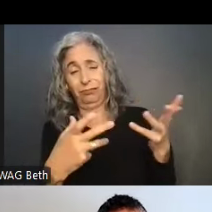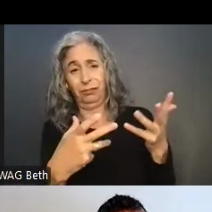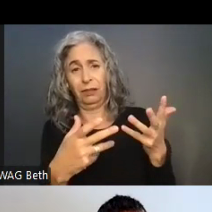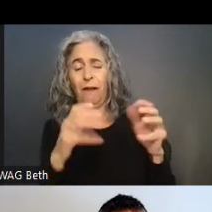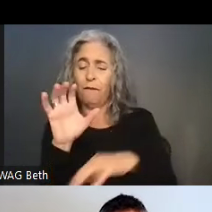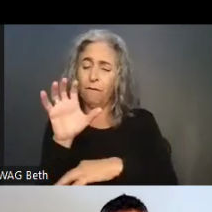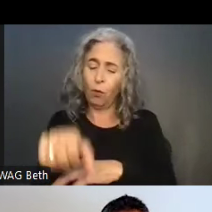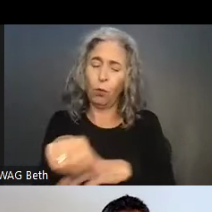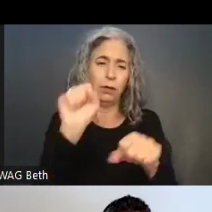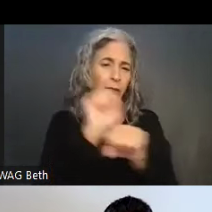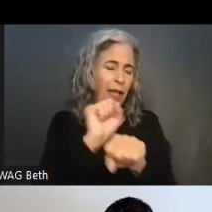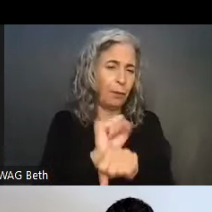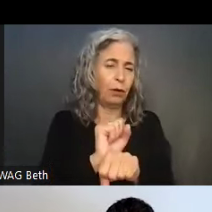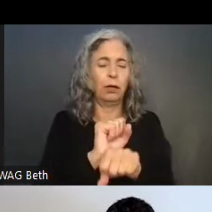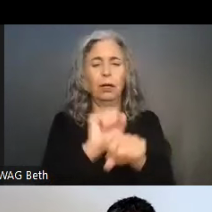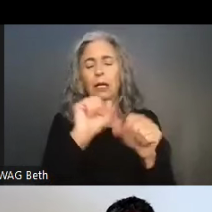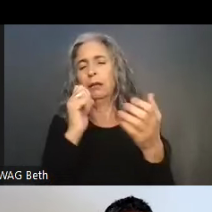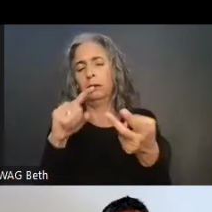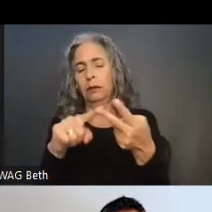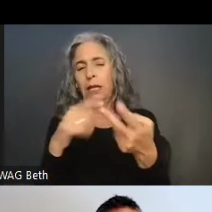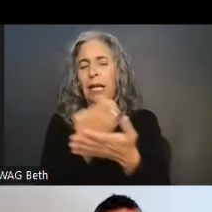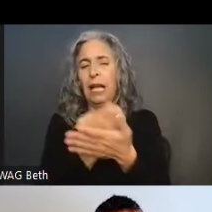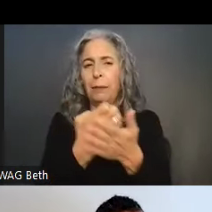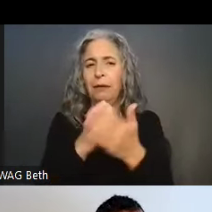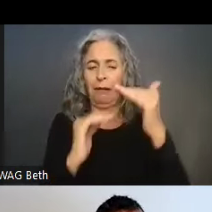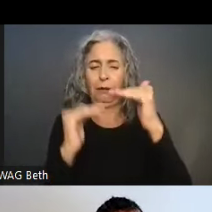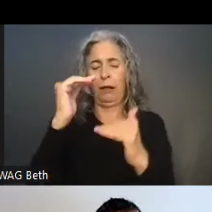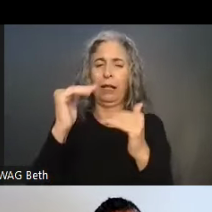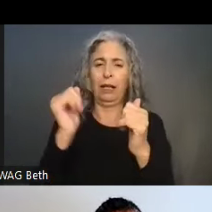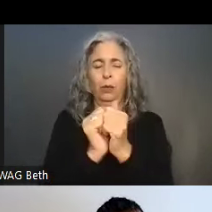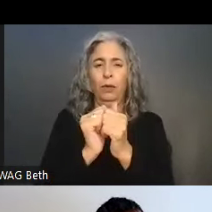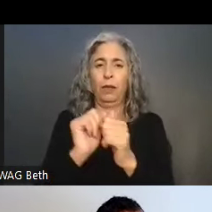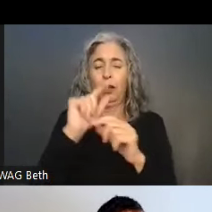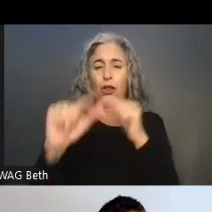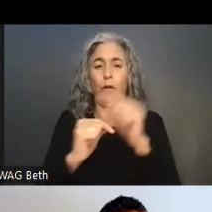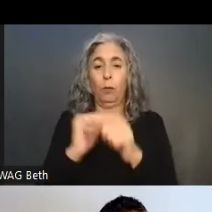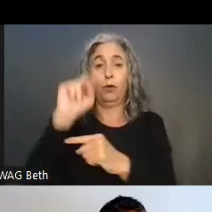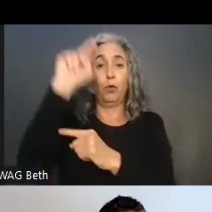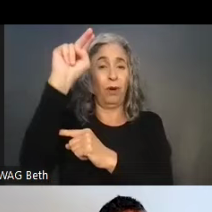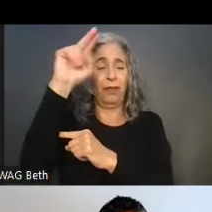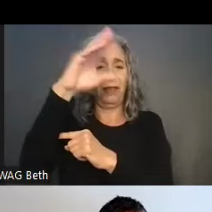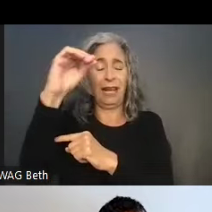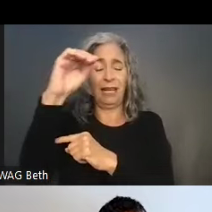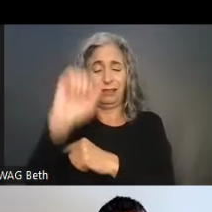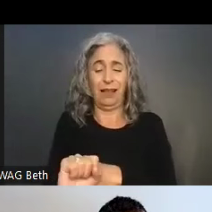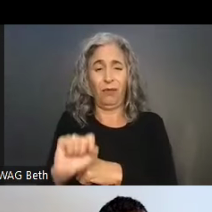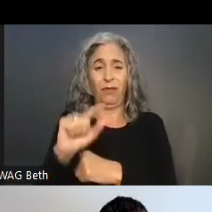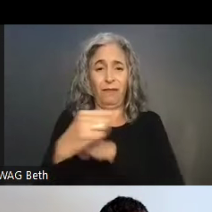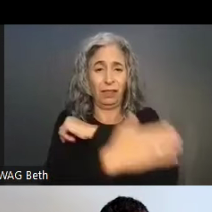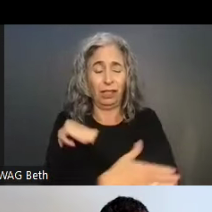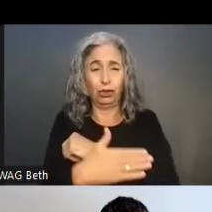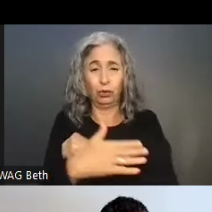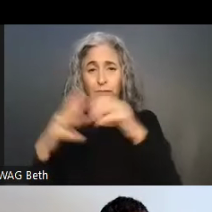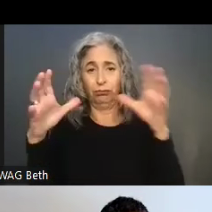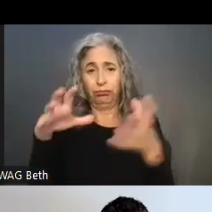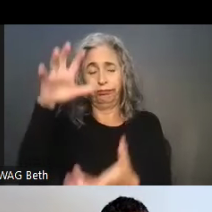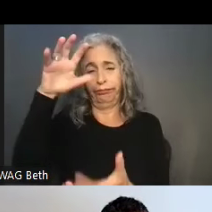of economic inequality between countries in the Global North and countries in the Global South.